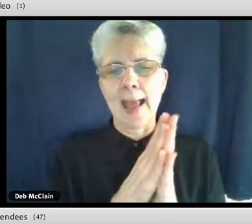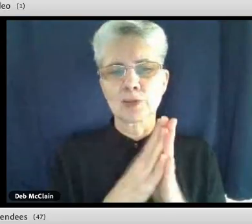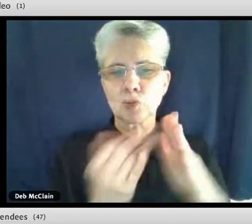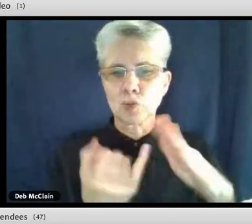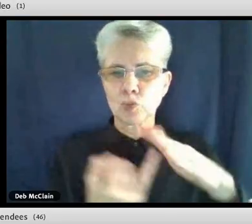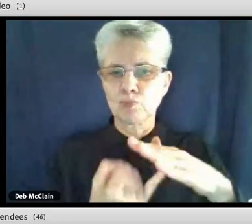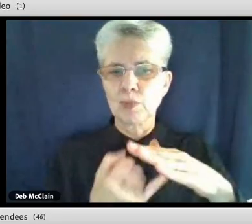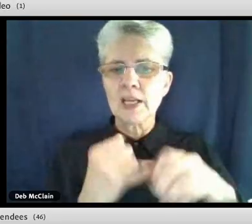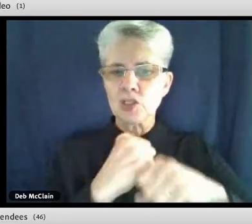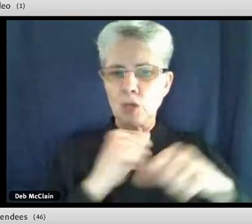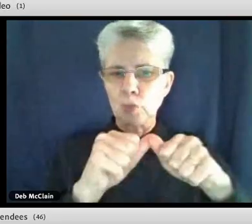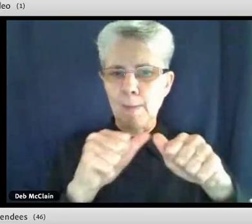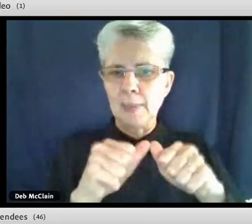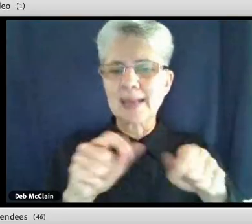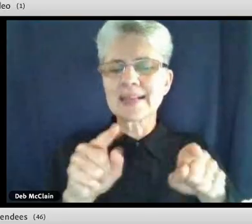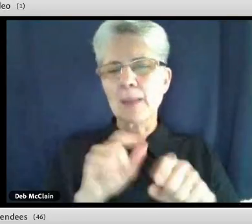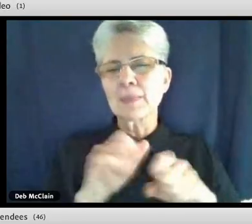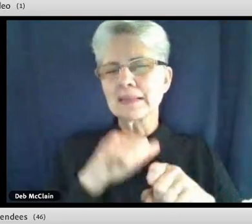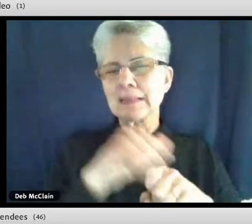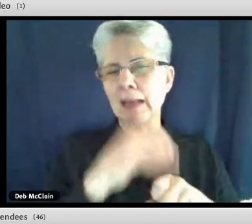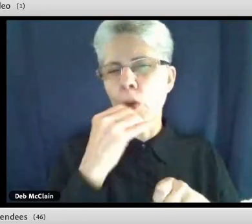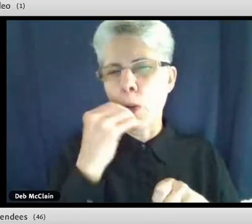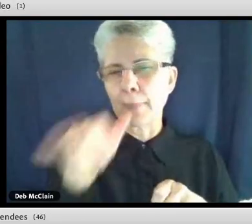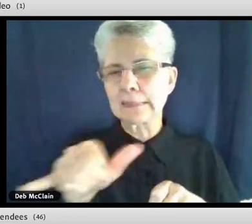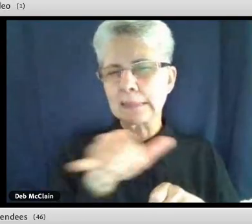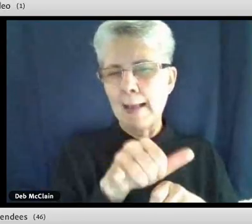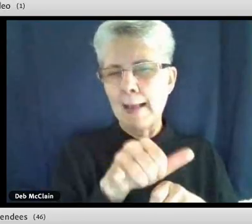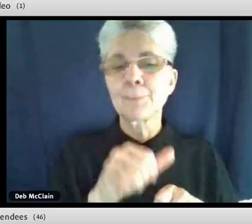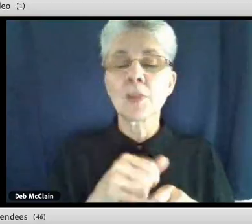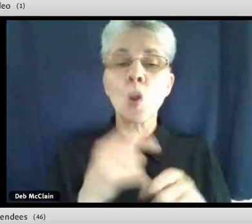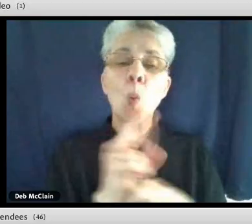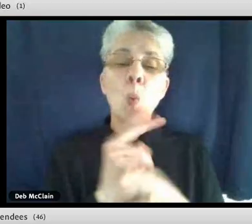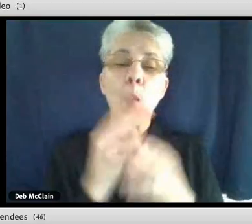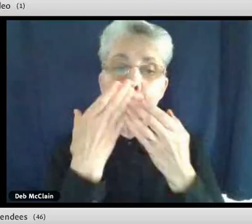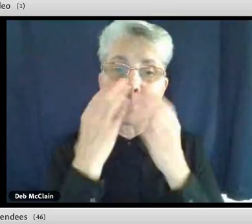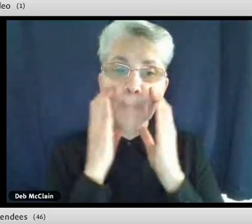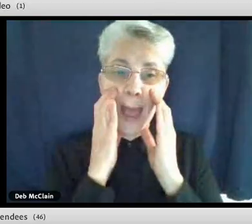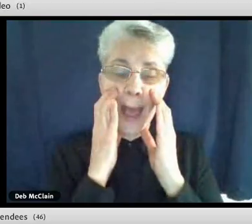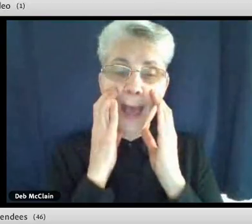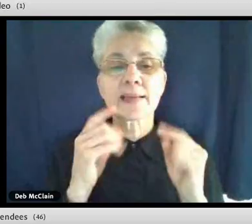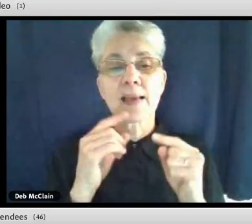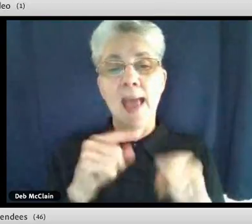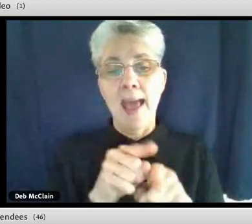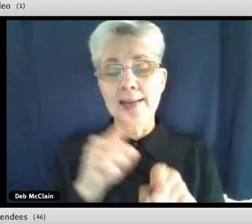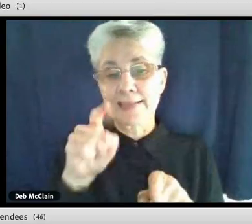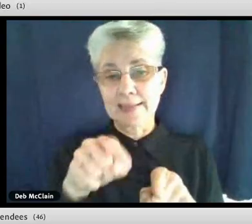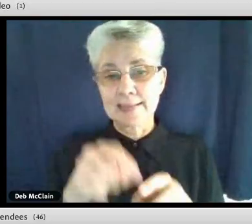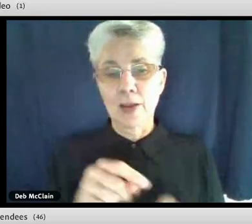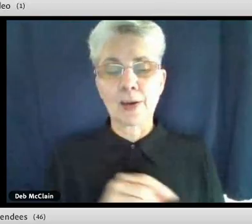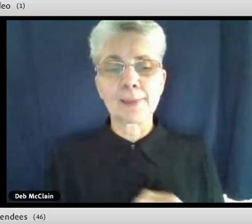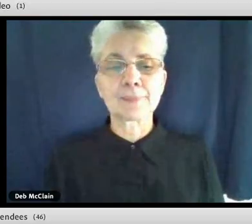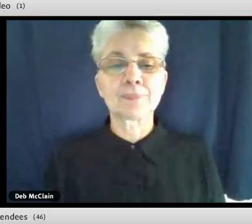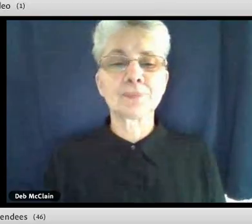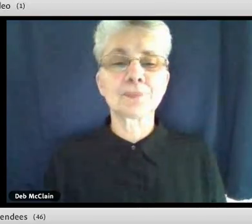which is the same thing as stay-at-home, and wear masks and equipment as necessary.